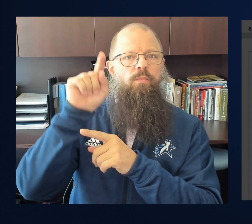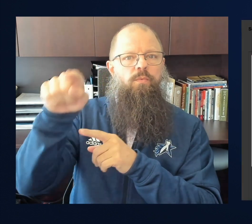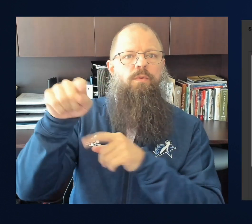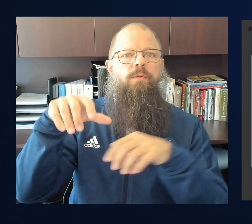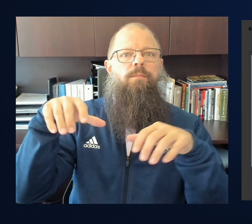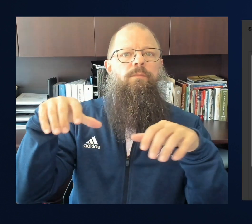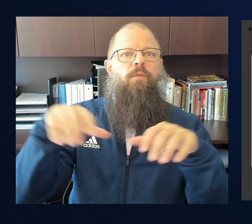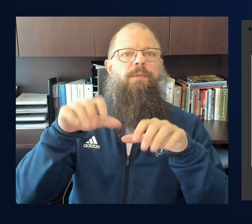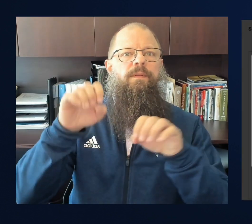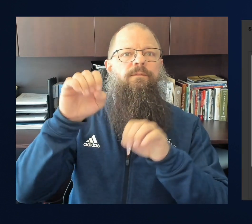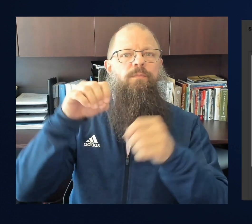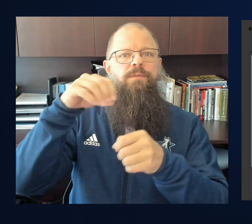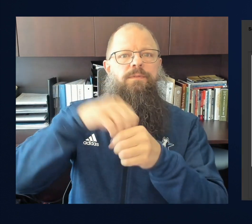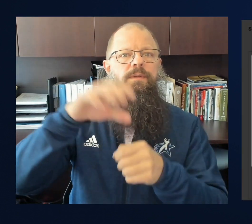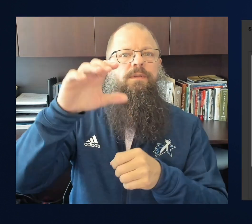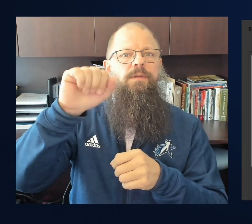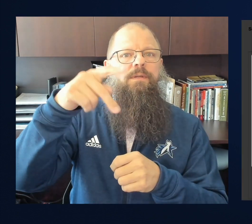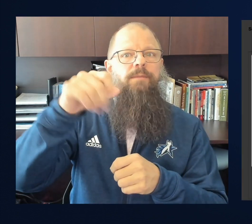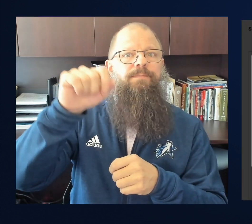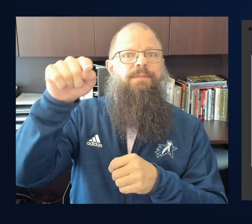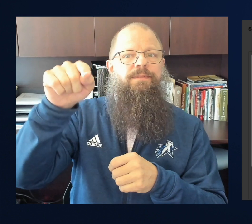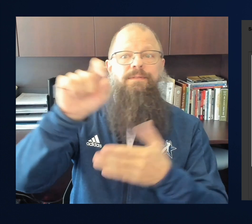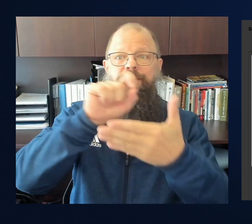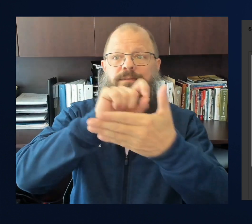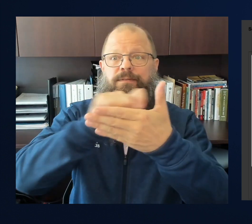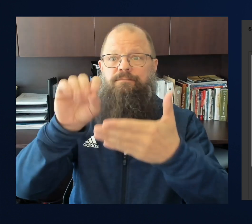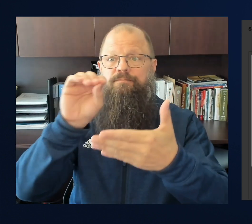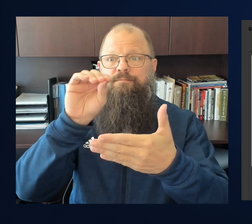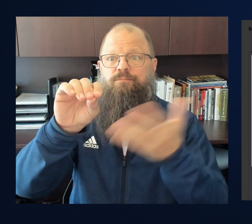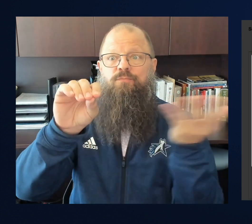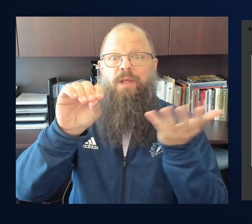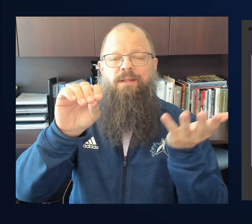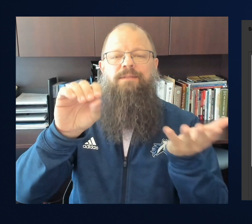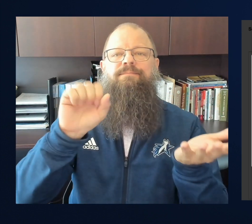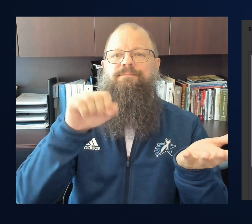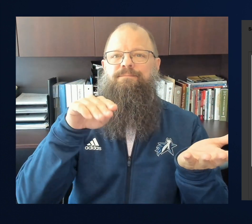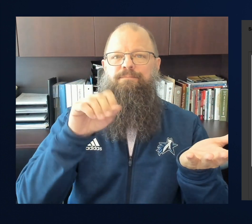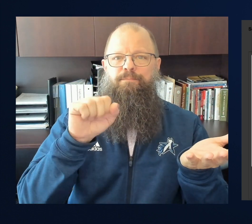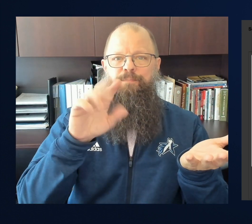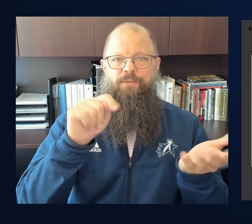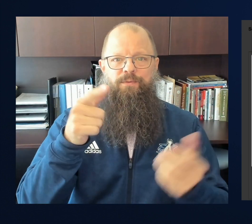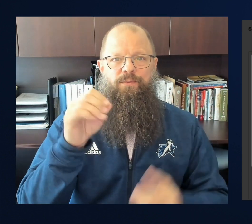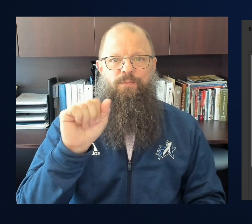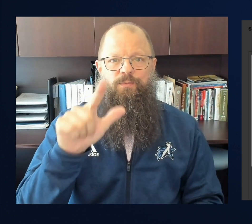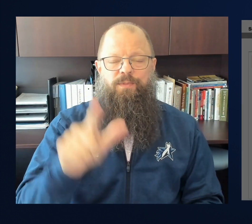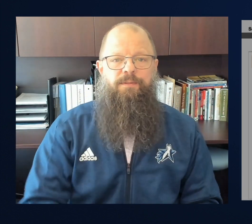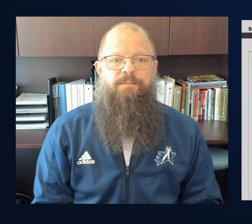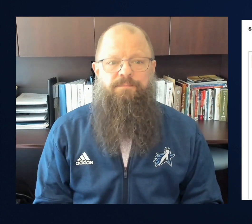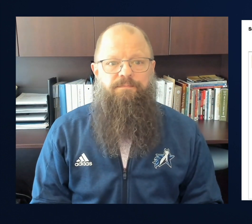Once you are done writing these SMART goals, it will then be put into the employee's performance evaluation in the CAPPS